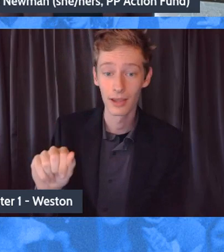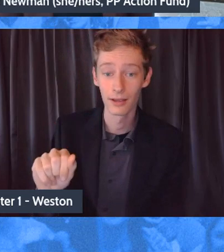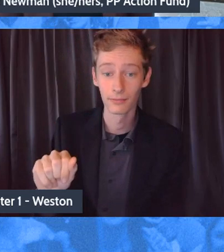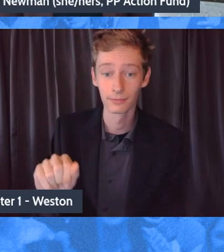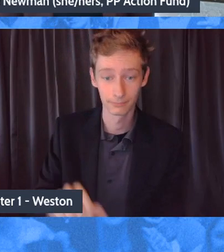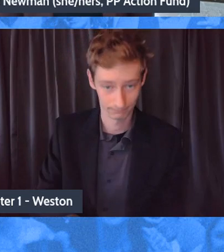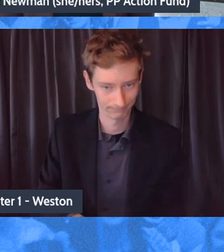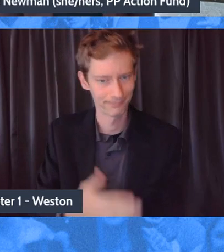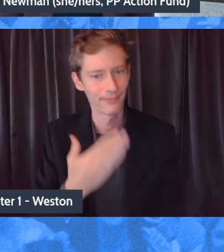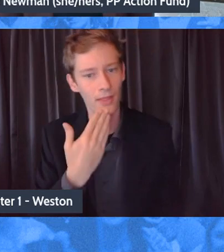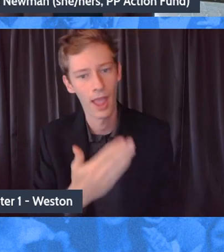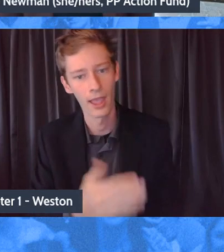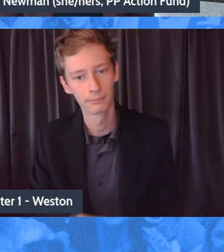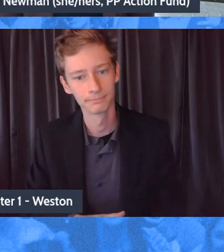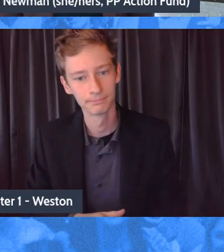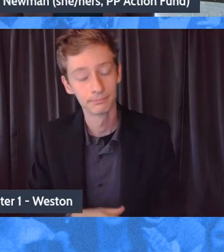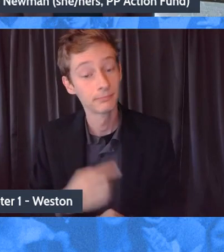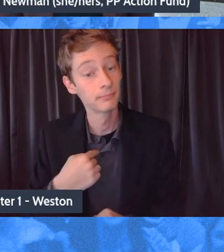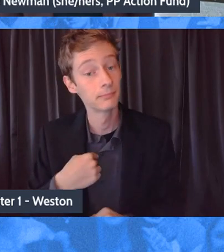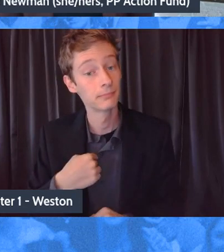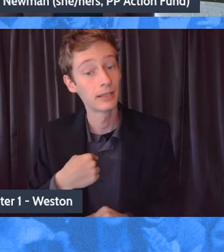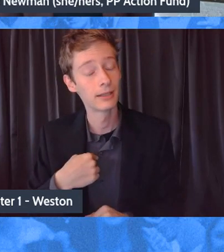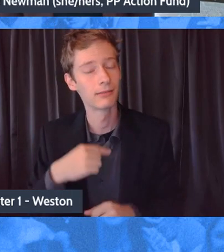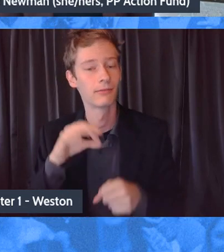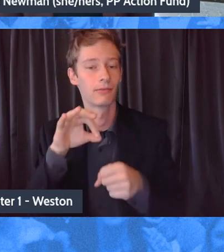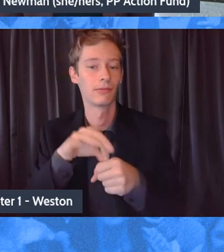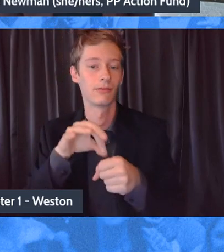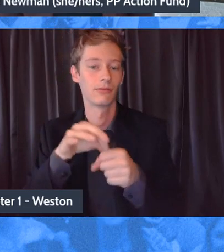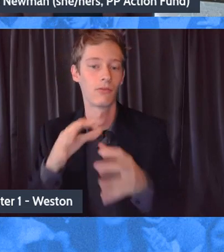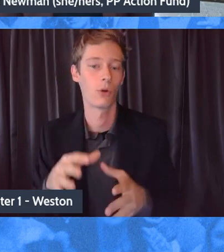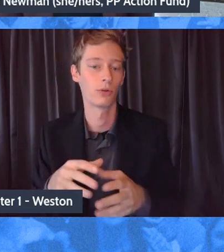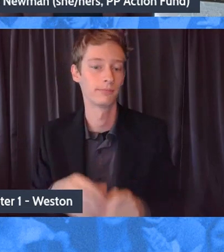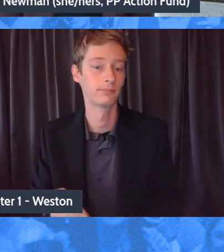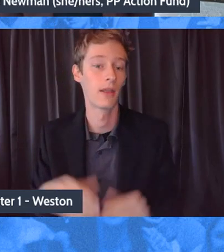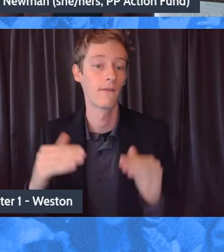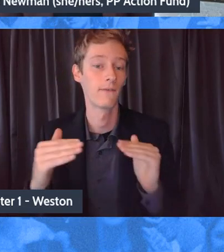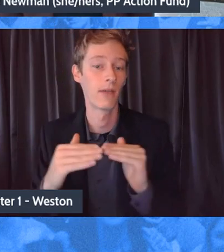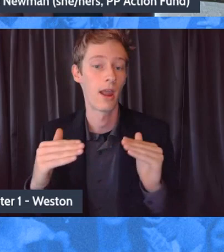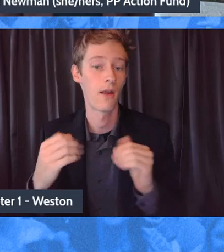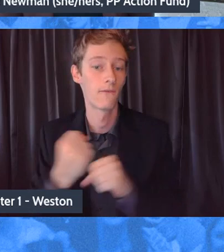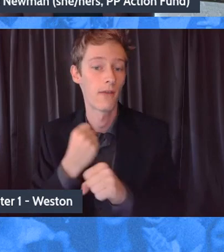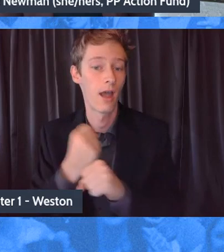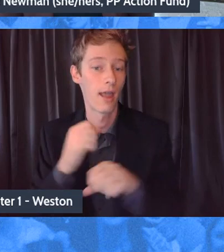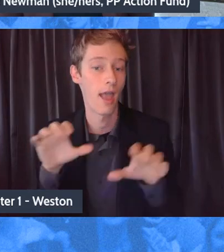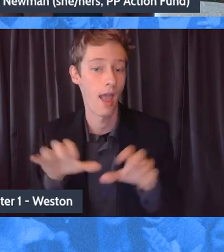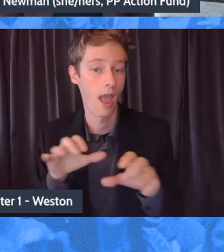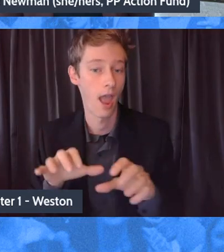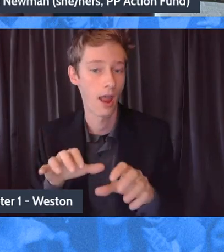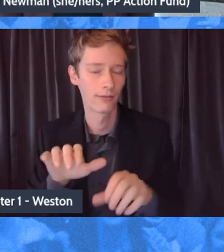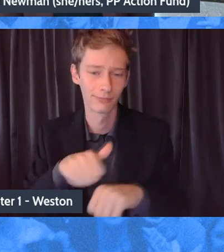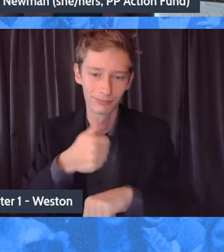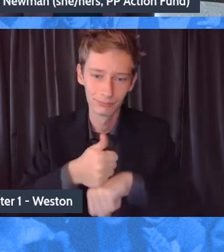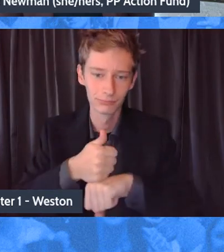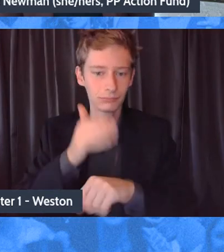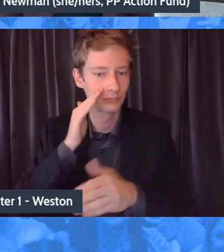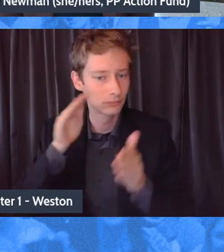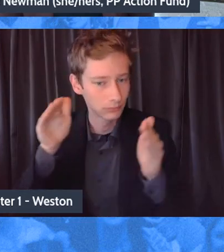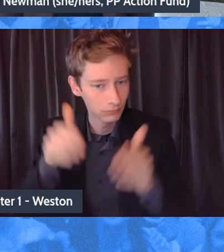Thanks for me, it's the voters. Fair Fight Action was founded and centered on the idea of uplifting the experiences